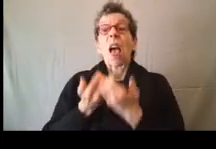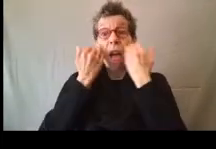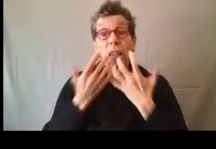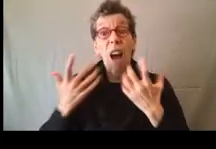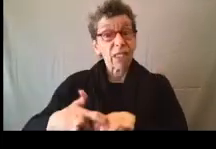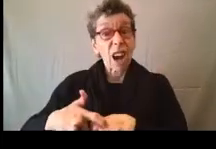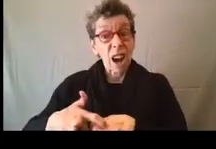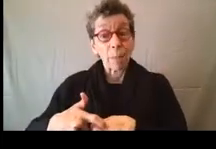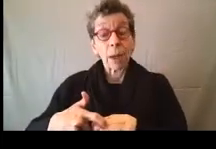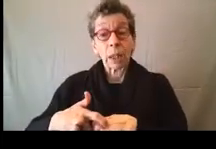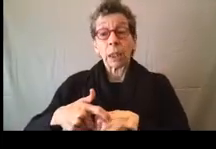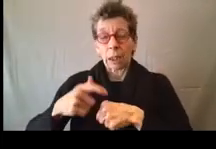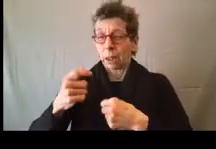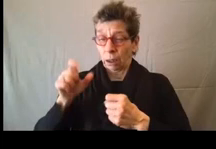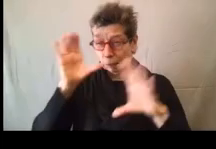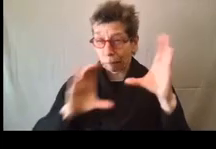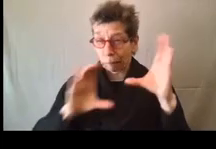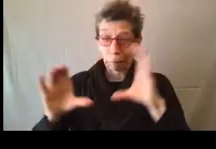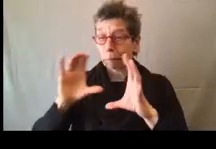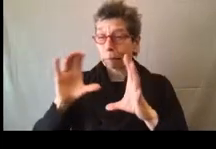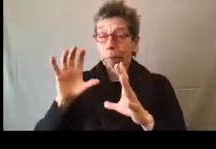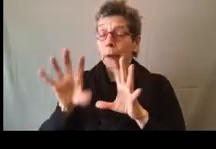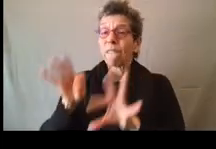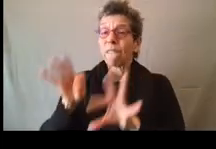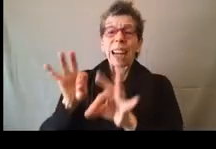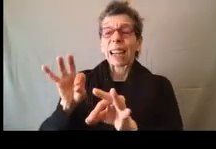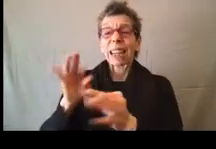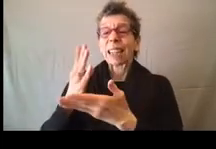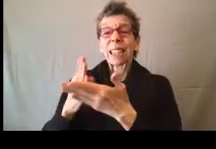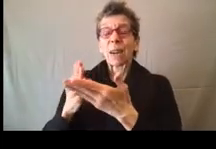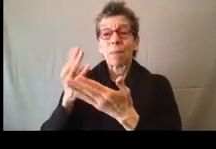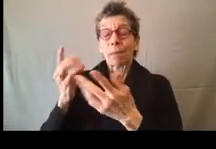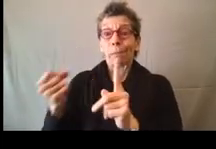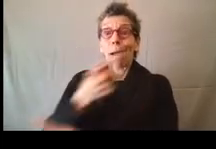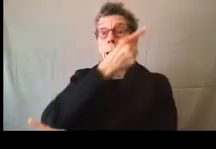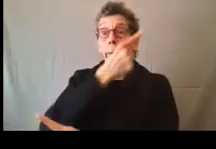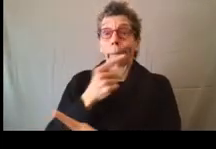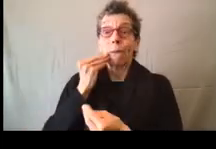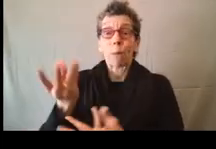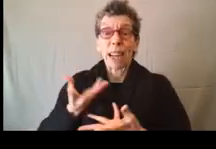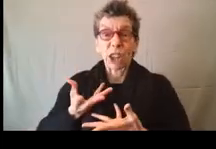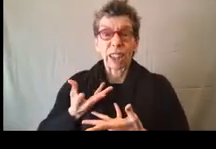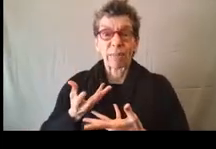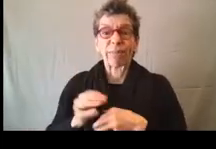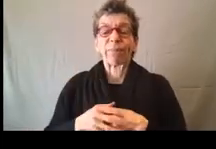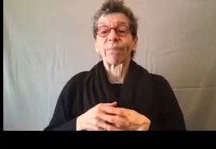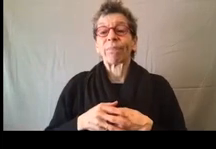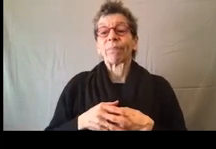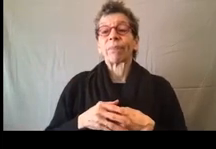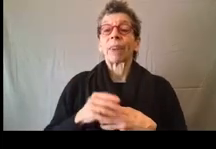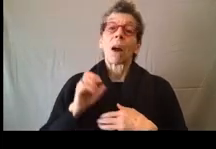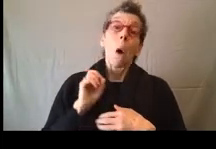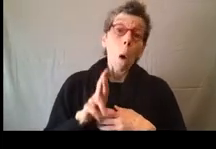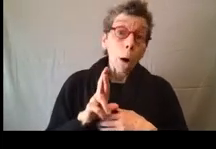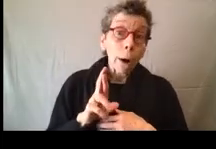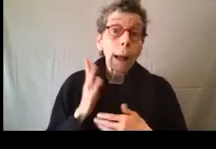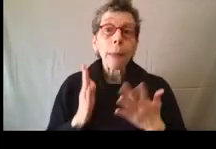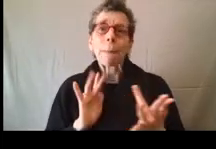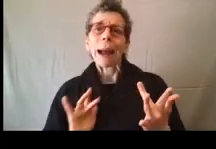of sorting through random and non vetted information. Or they reach out to somebody that they know,